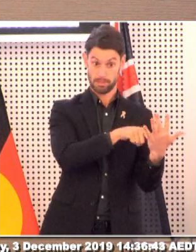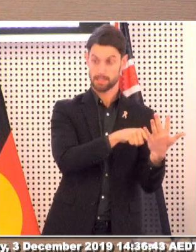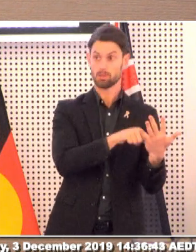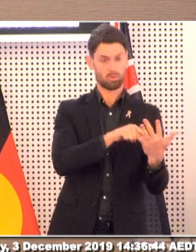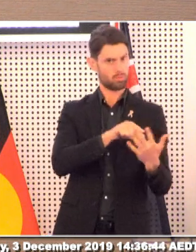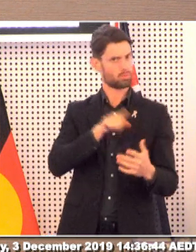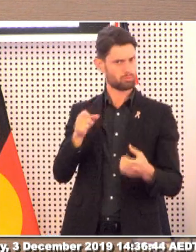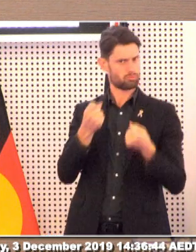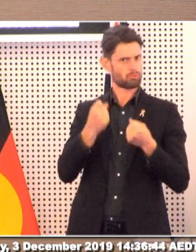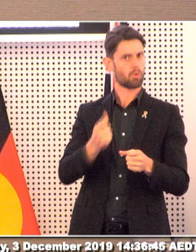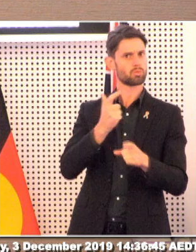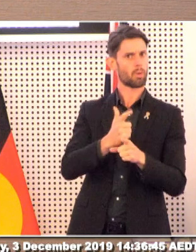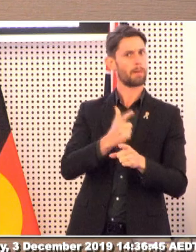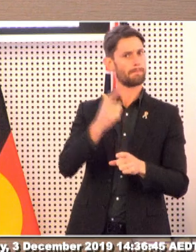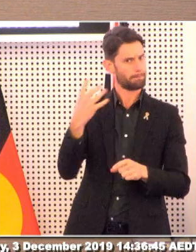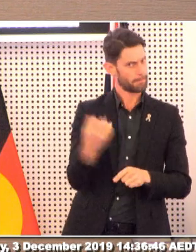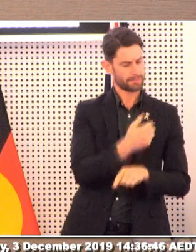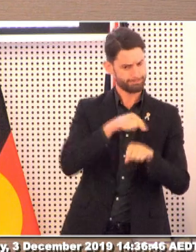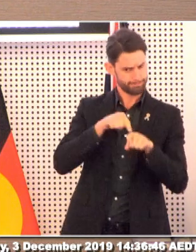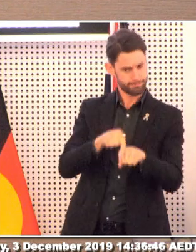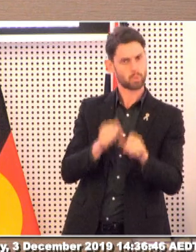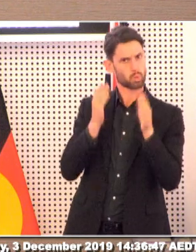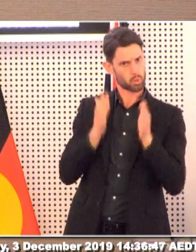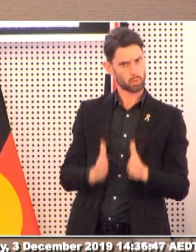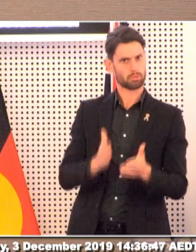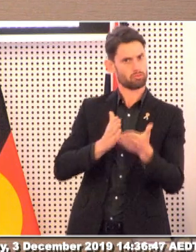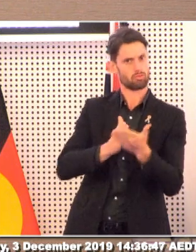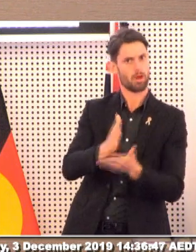describe as a human rights approach, and I want to ask you a little bit about that.